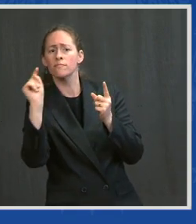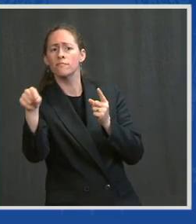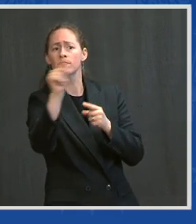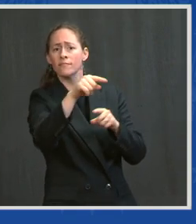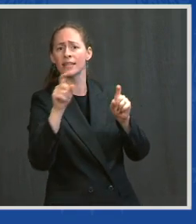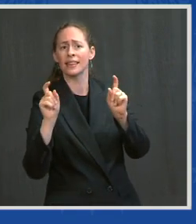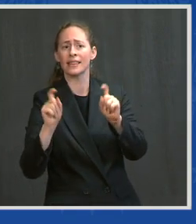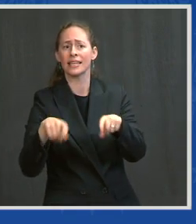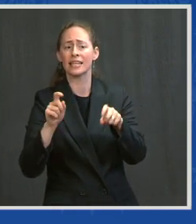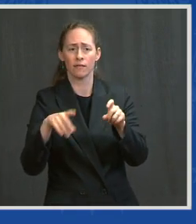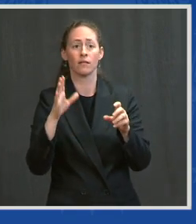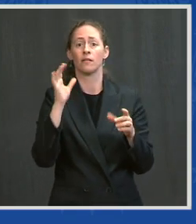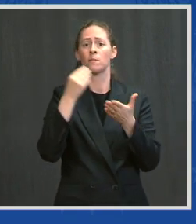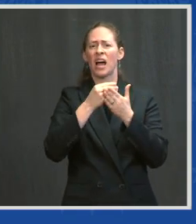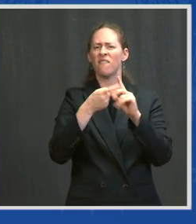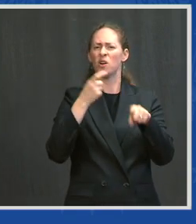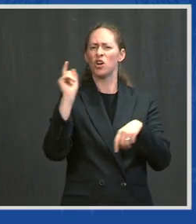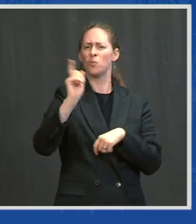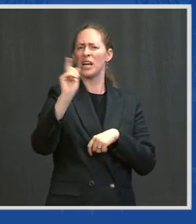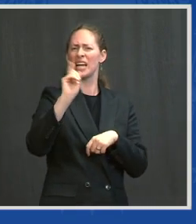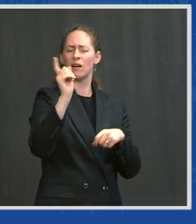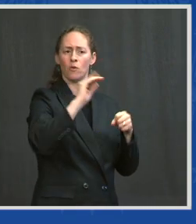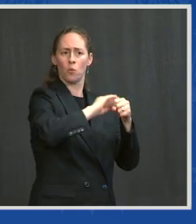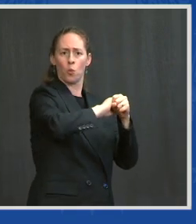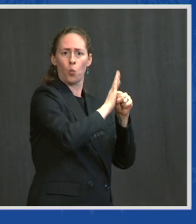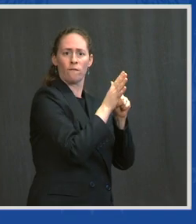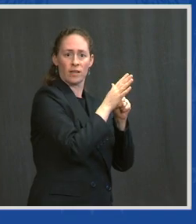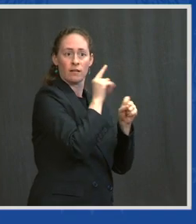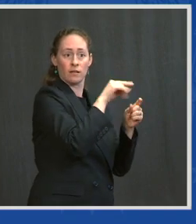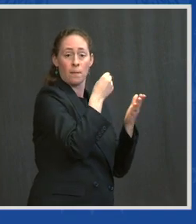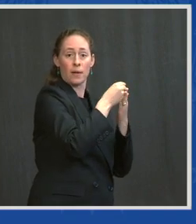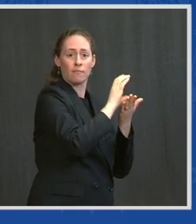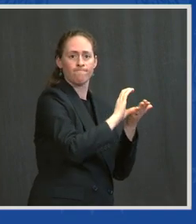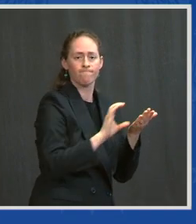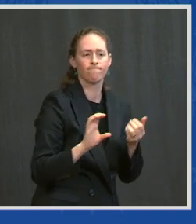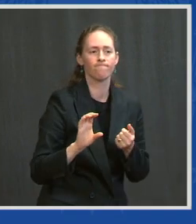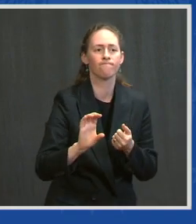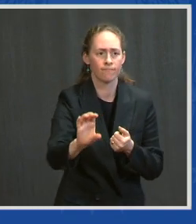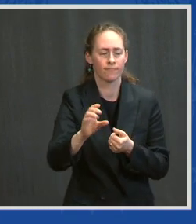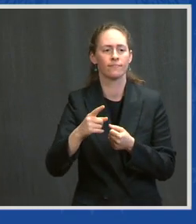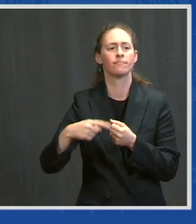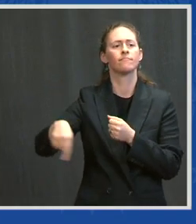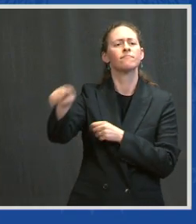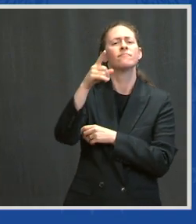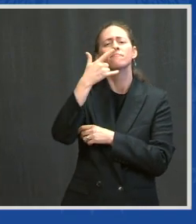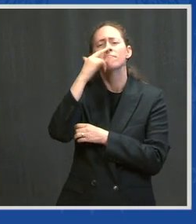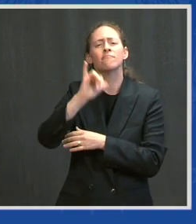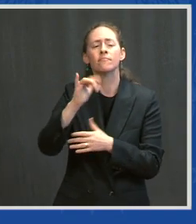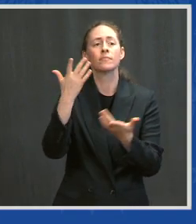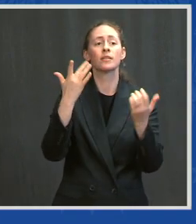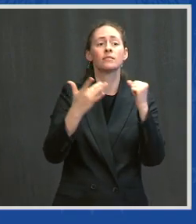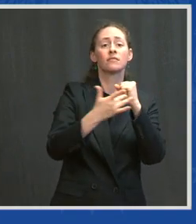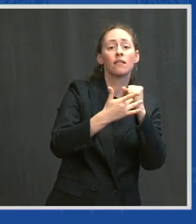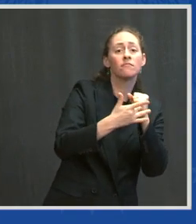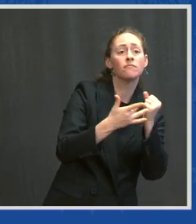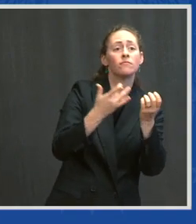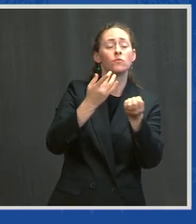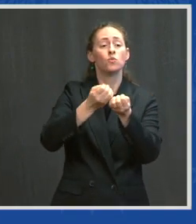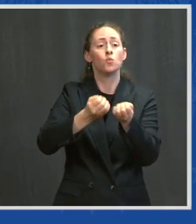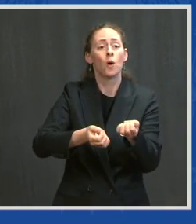That includes funding for technology and equipment for courts to address the backlog of cases and enhance access to justice.